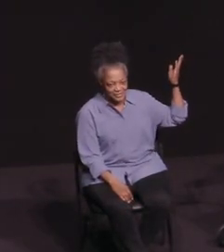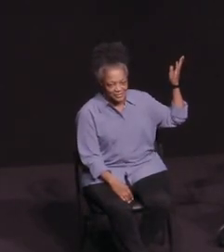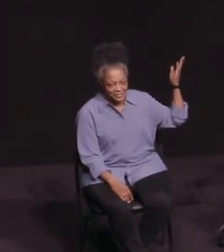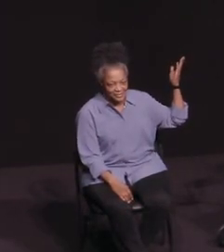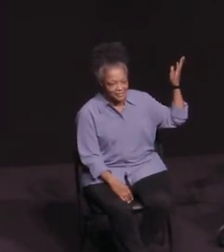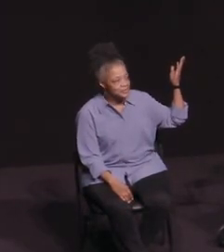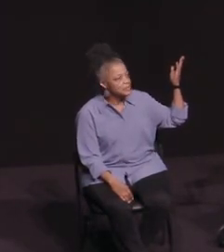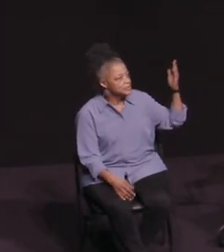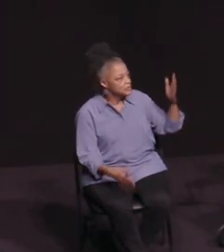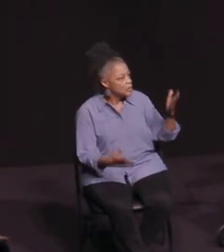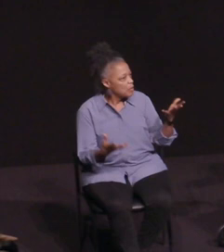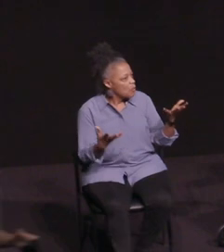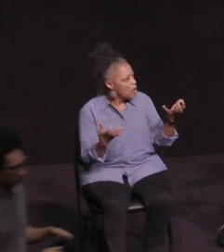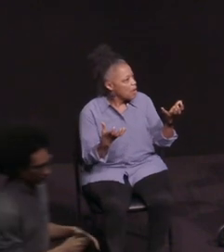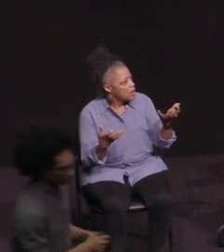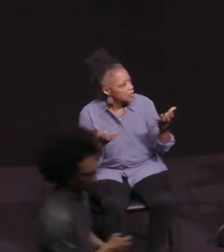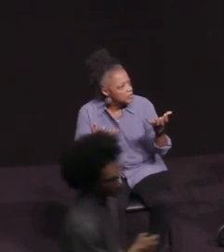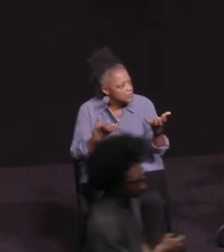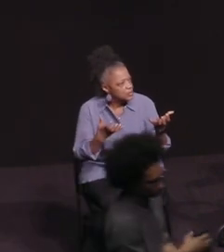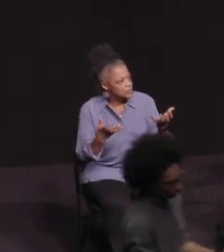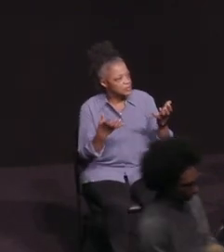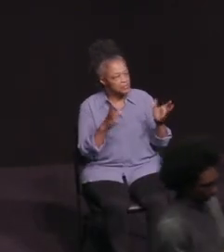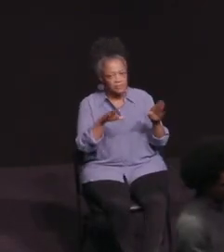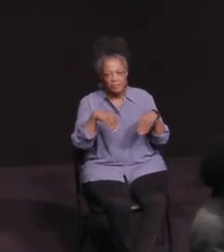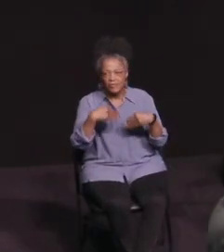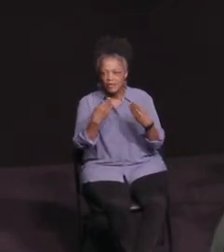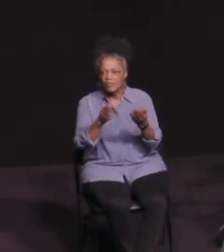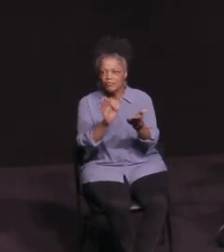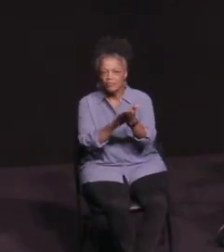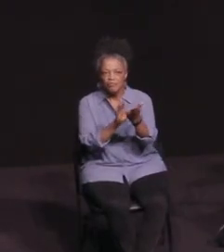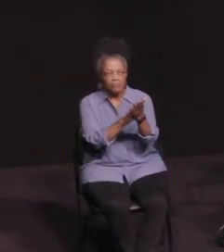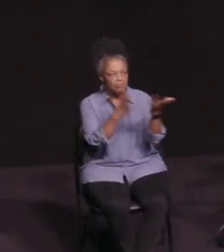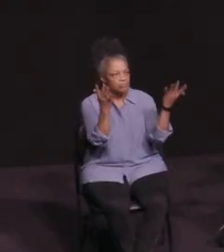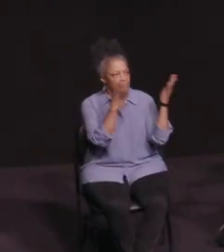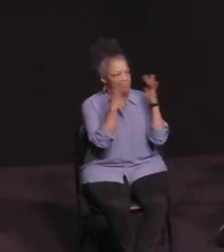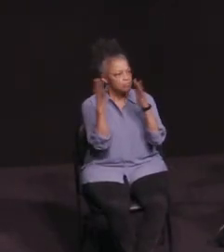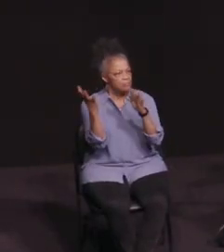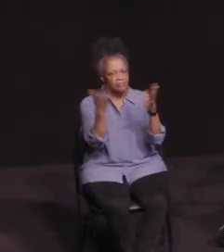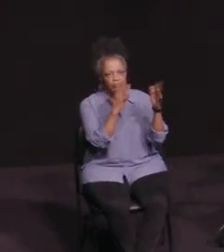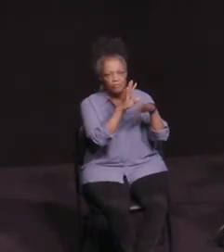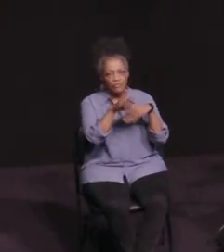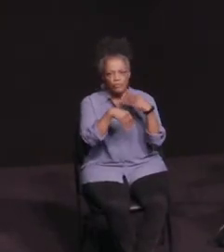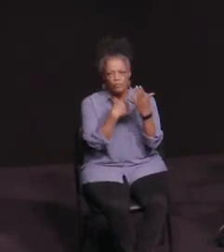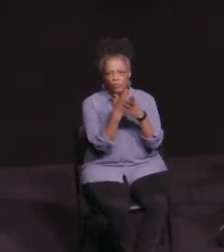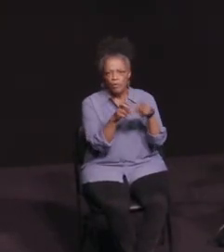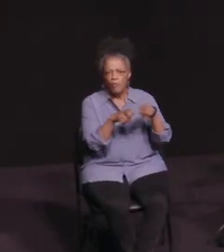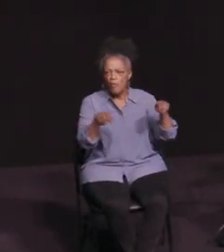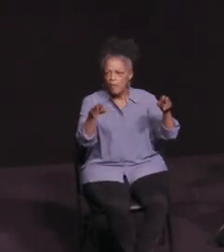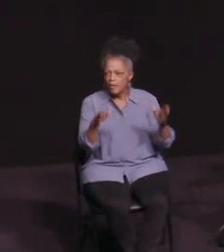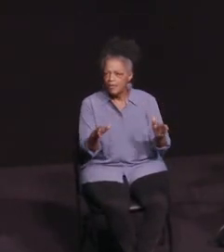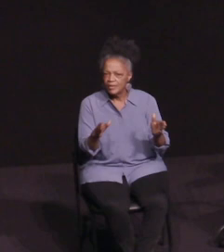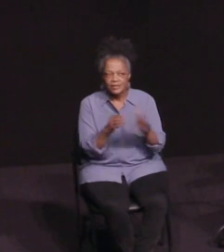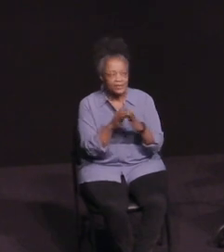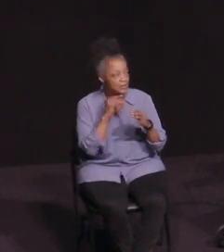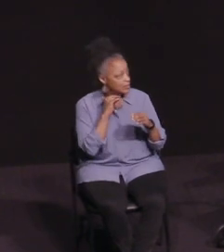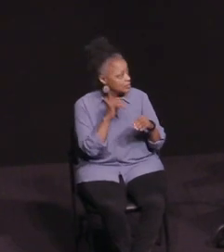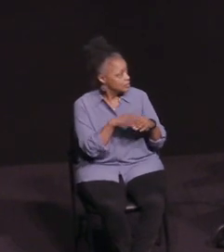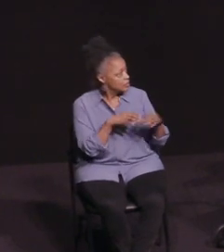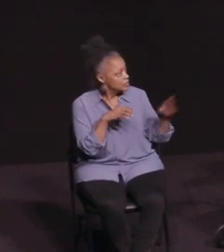And I want to give another round of applause to all of our panelists and to Ms. Muse for organizing